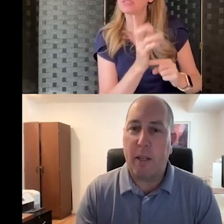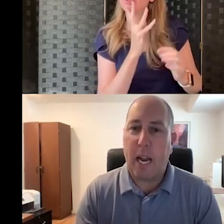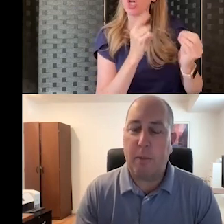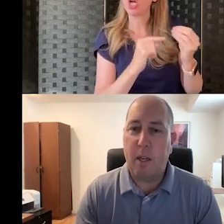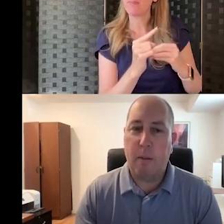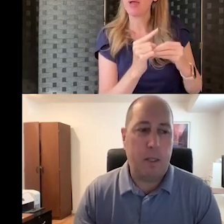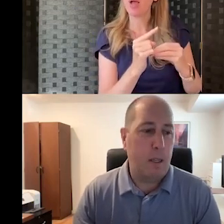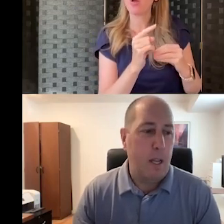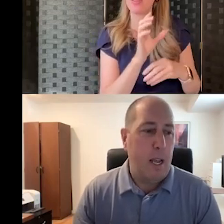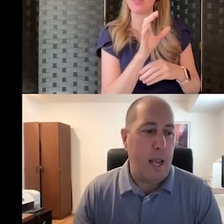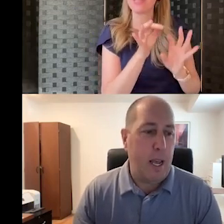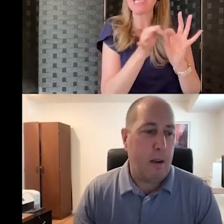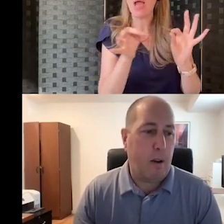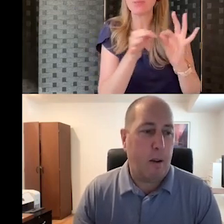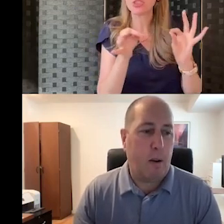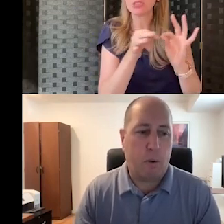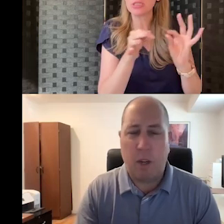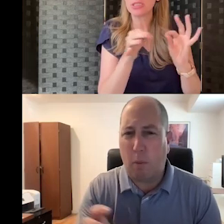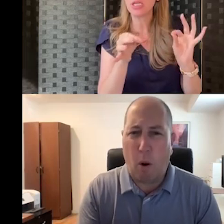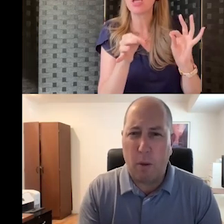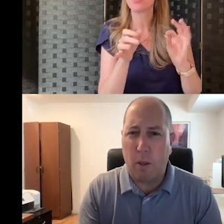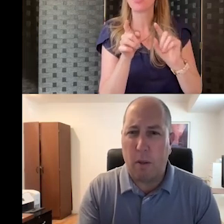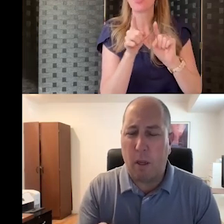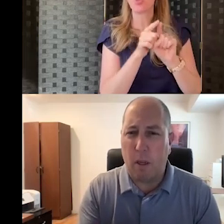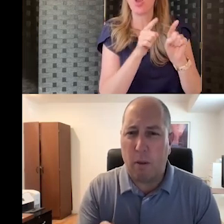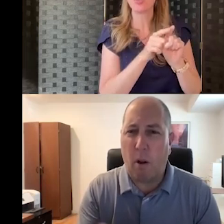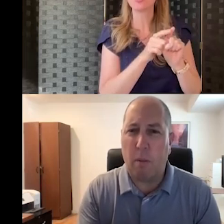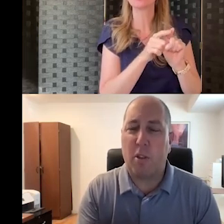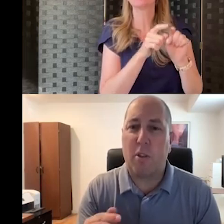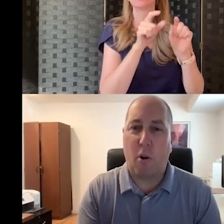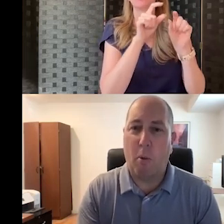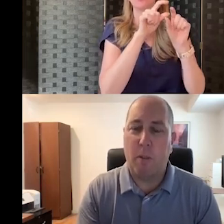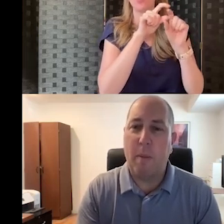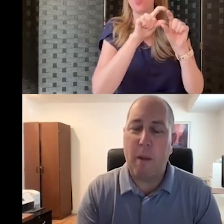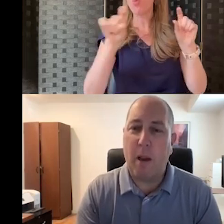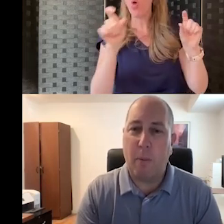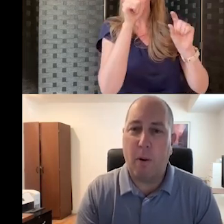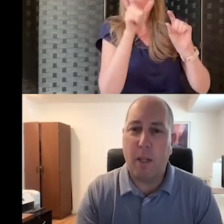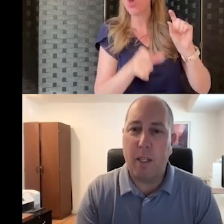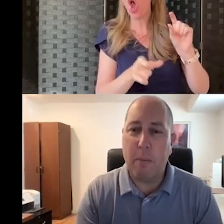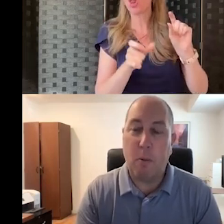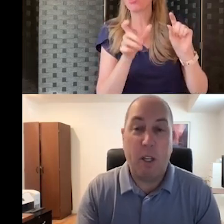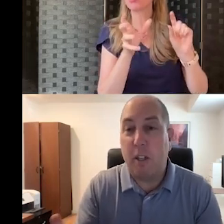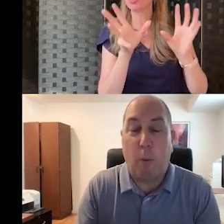the caption element and also row and column scopes and may be how they work in a table or you could